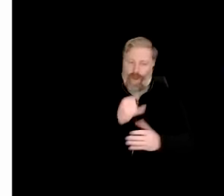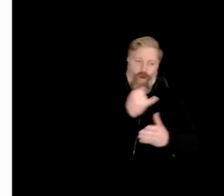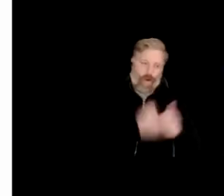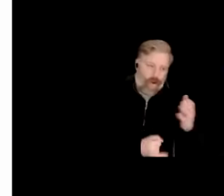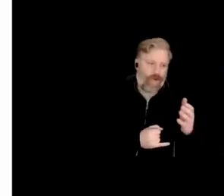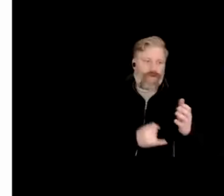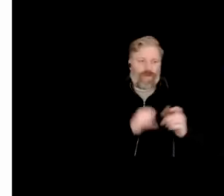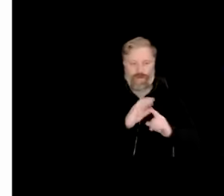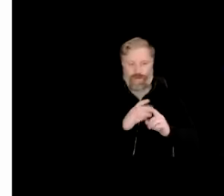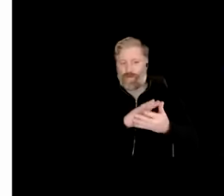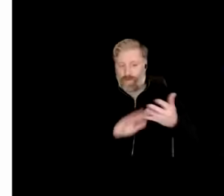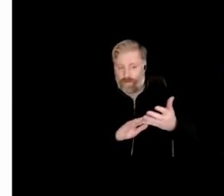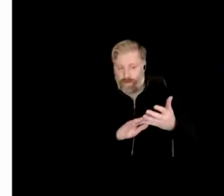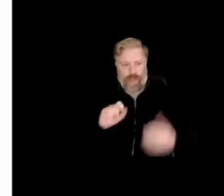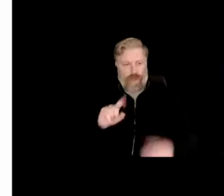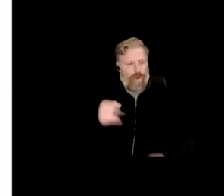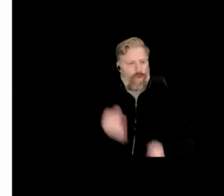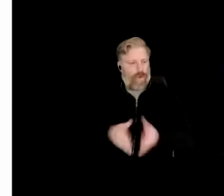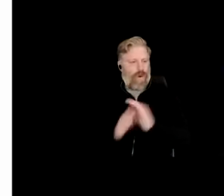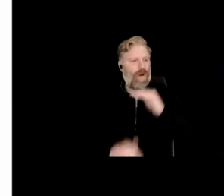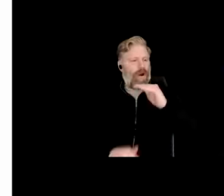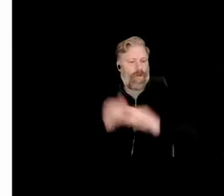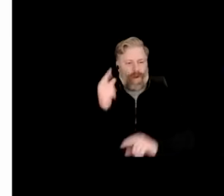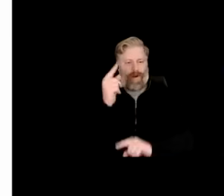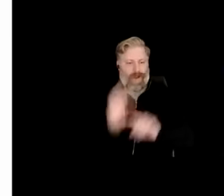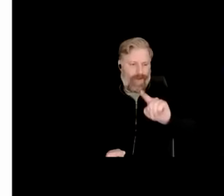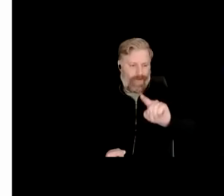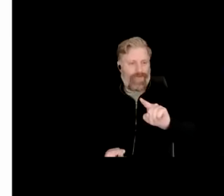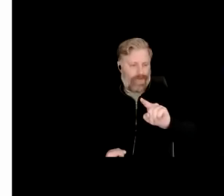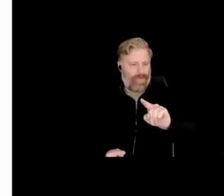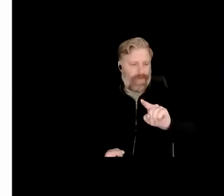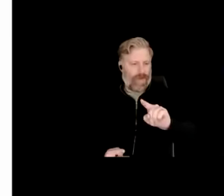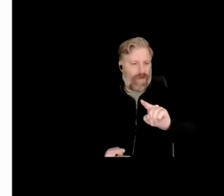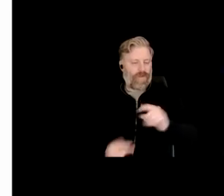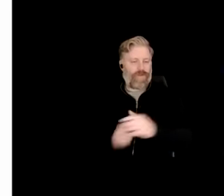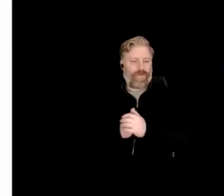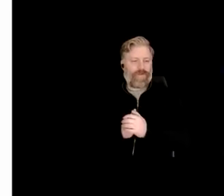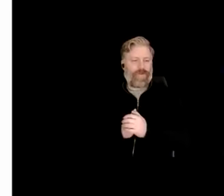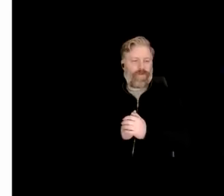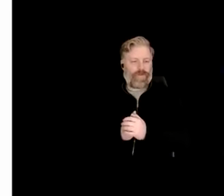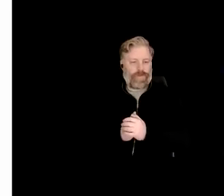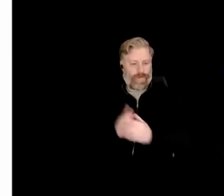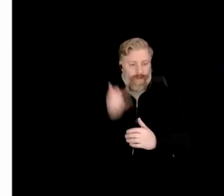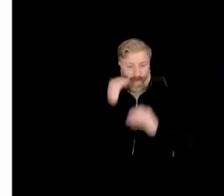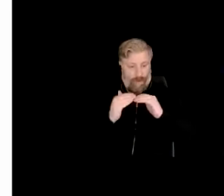with arts projects can only request up to 50% of the amount requested. Otherwise, that would be ineligible.